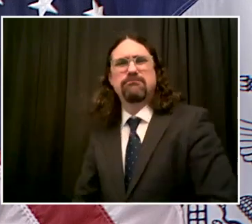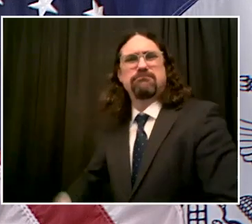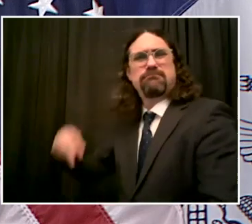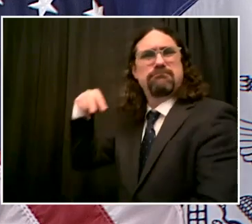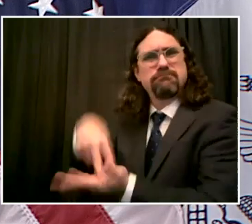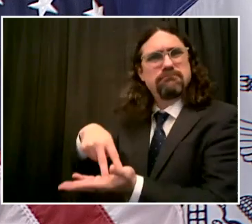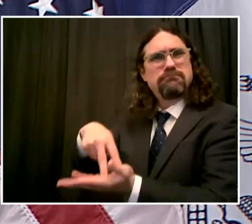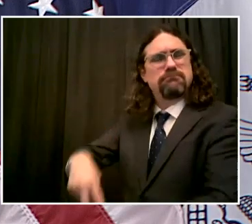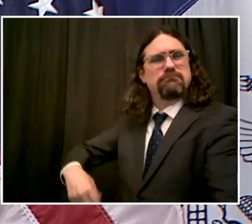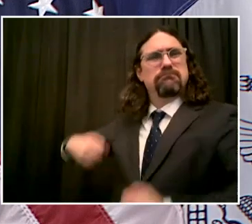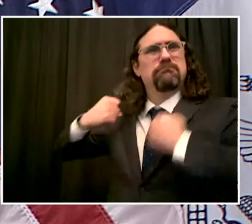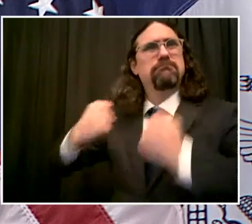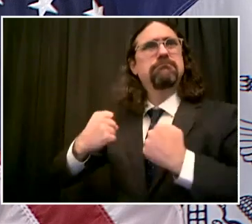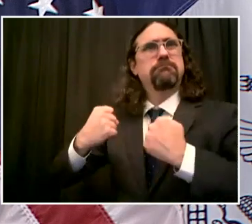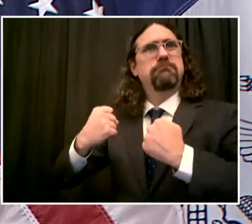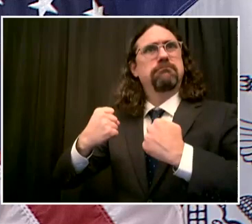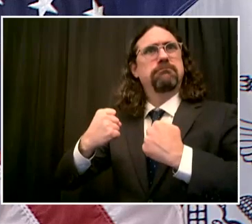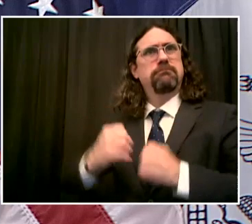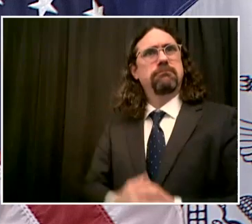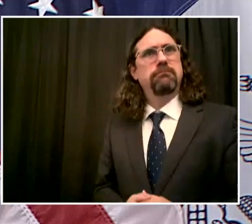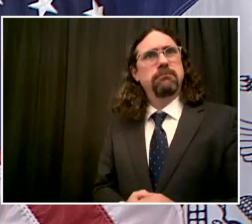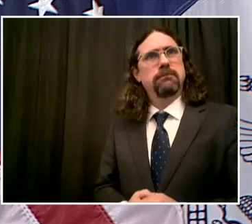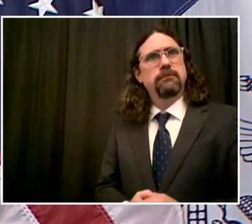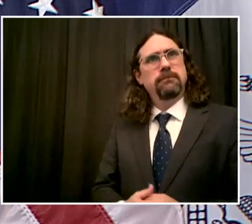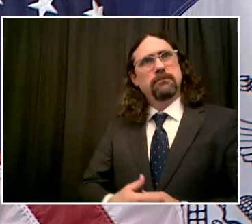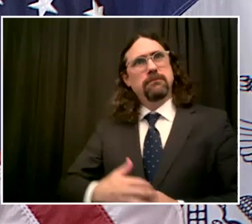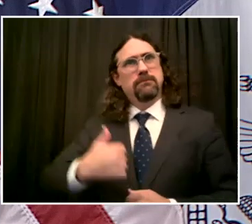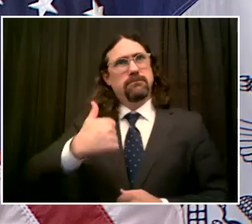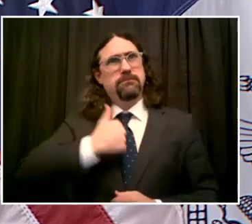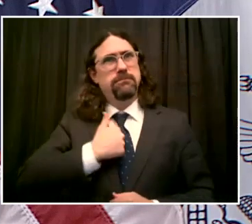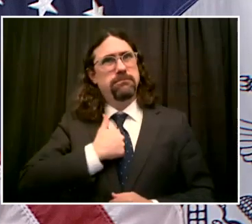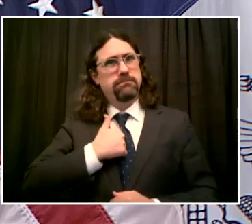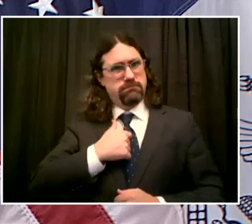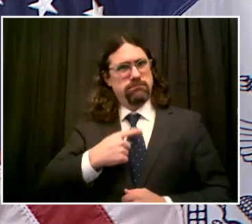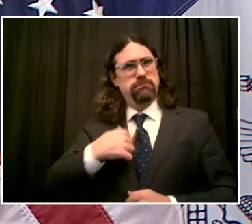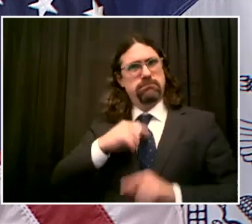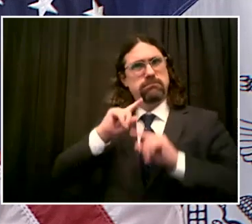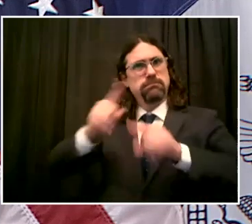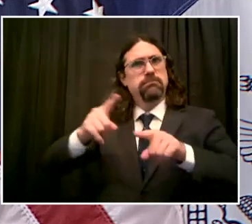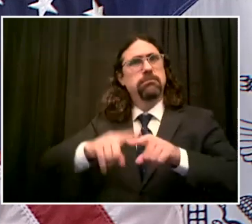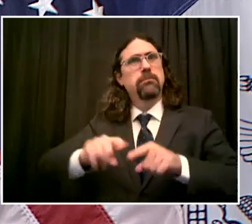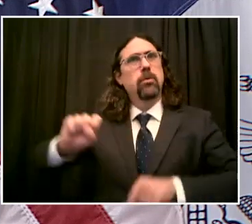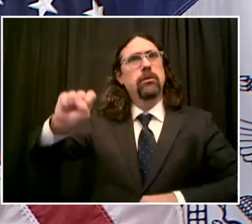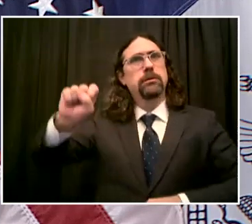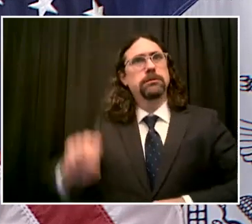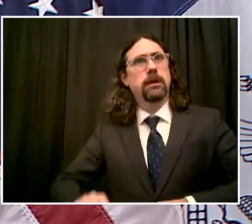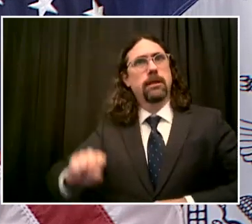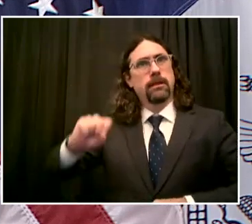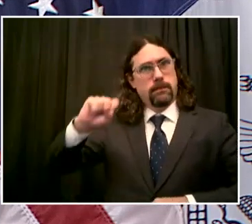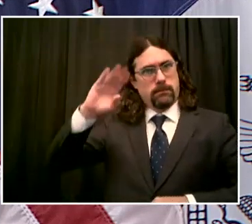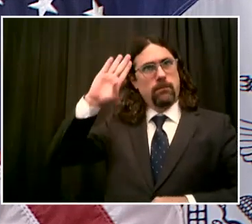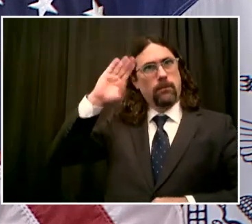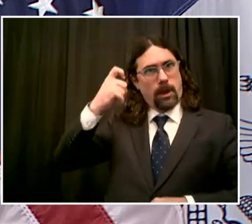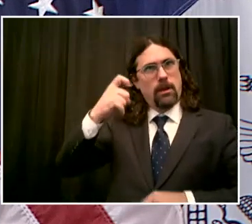YORK CITY STAND UP NO MATTER WHAT HAPPENS. I SPENT IMTE IN T HESOUTH BRONX IN E TH1980s.